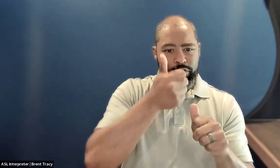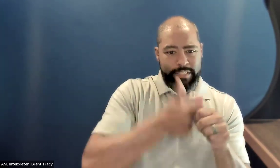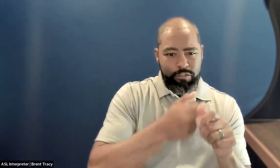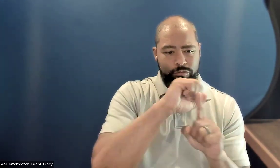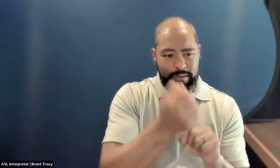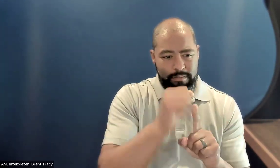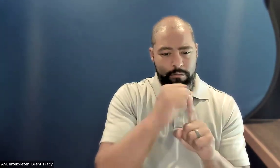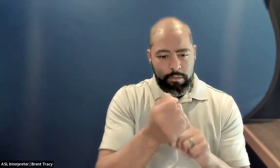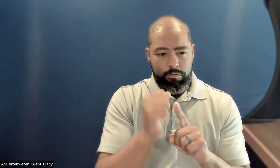Next slide.